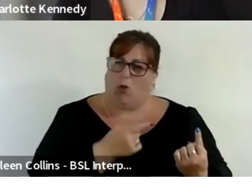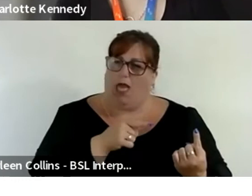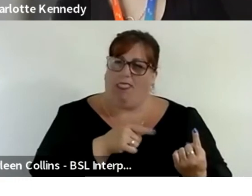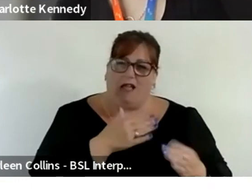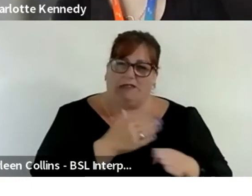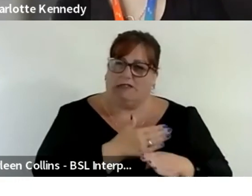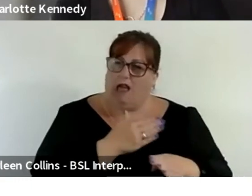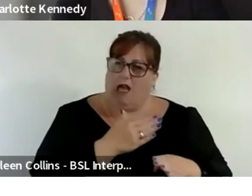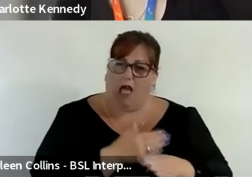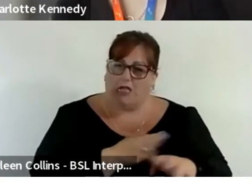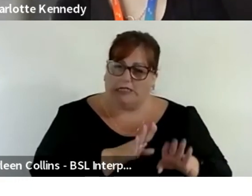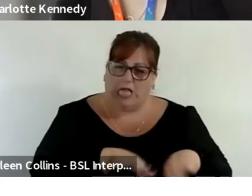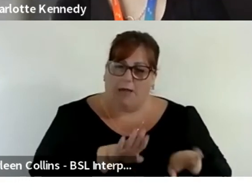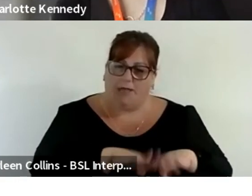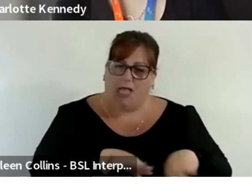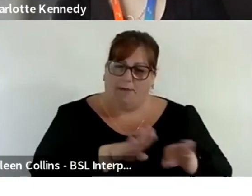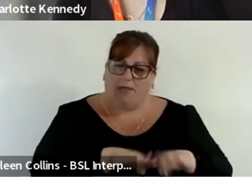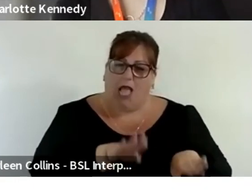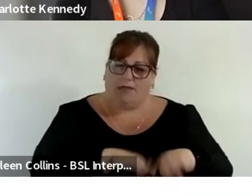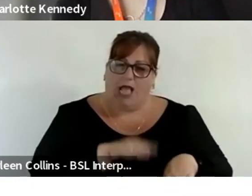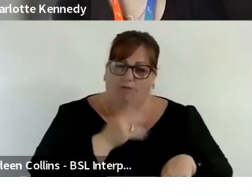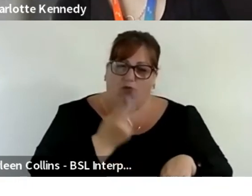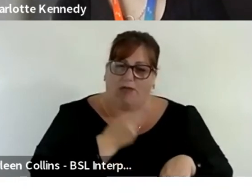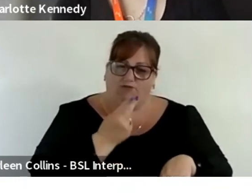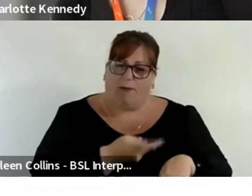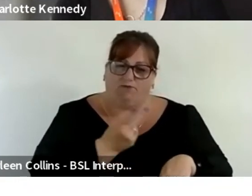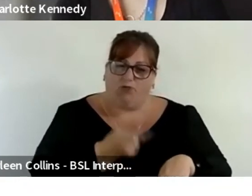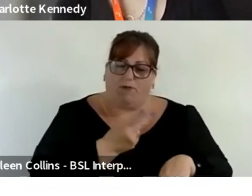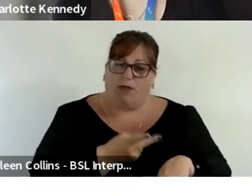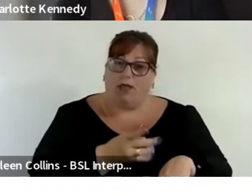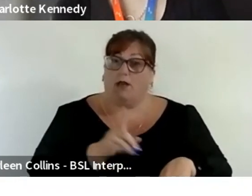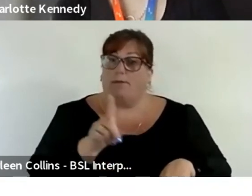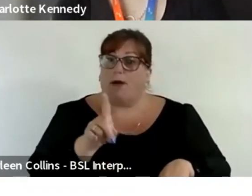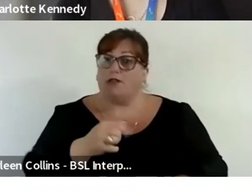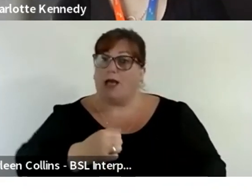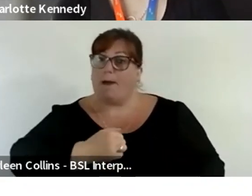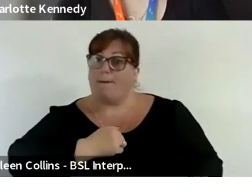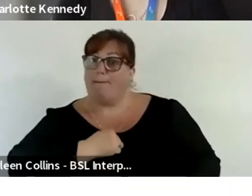My ASD means I actually find a lot of comfort in the repetition.